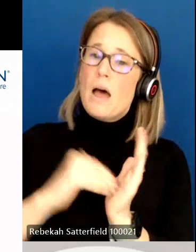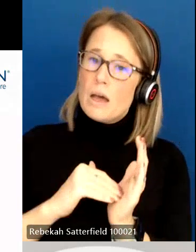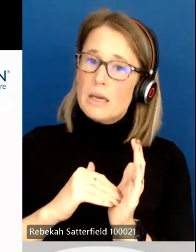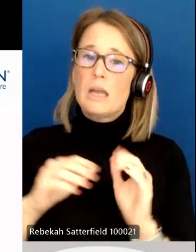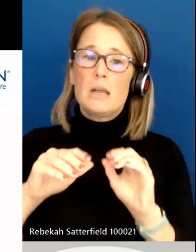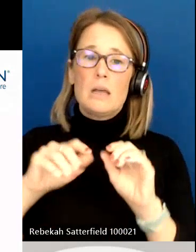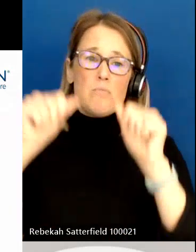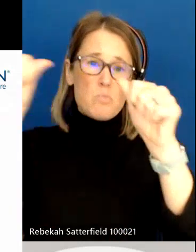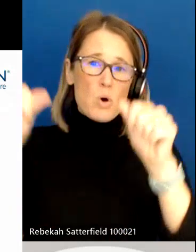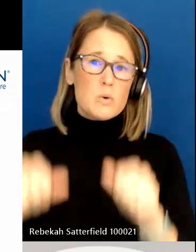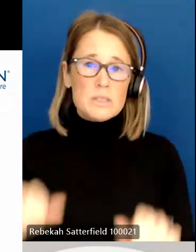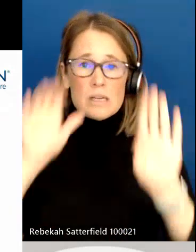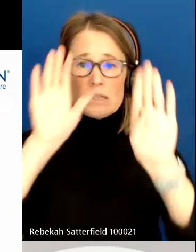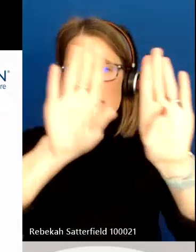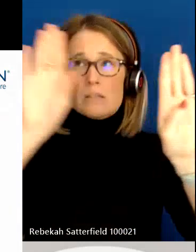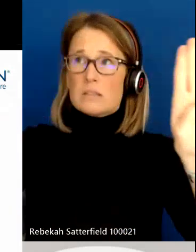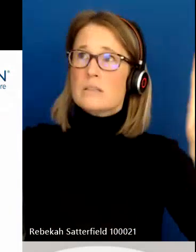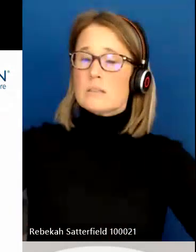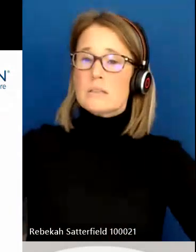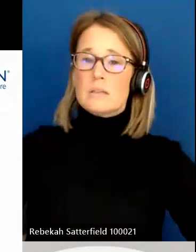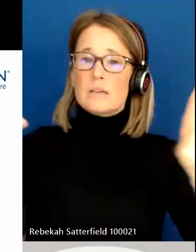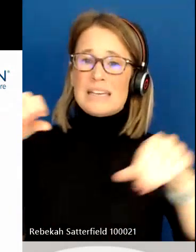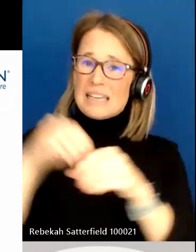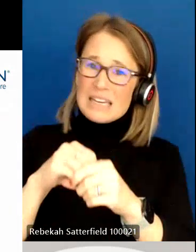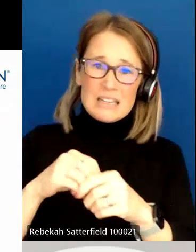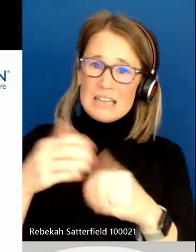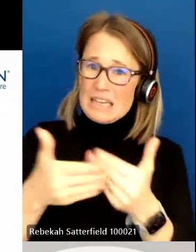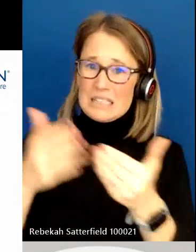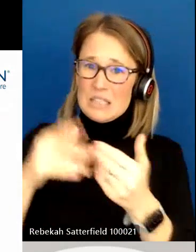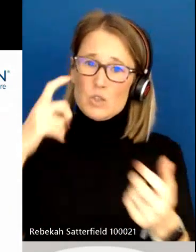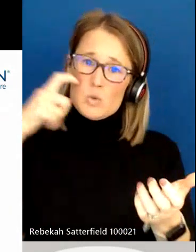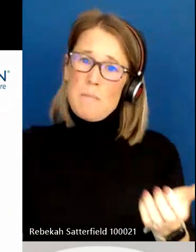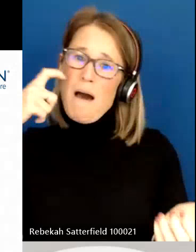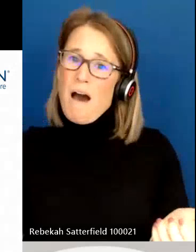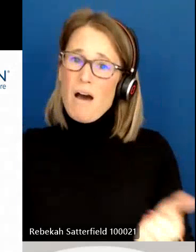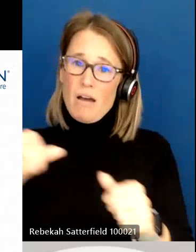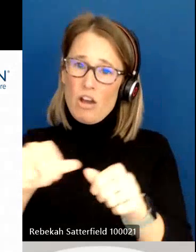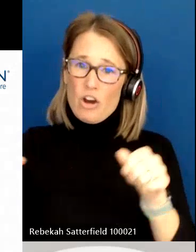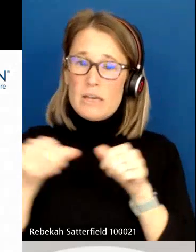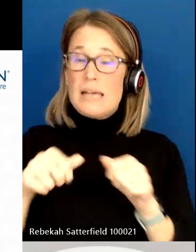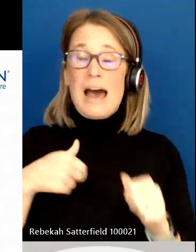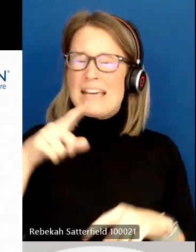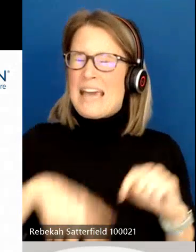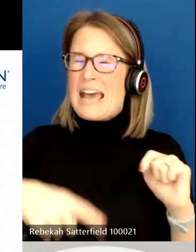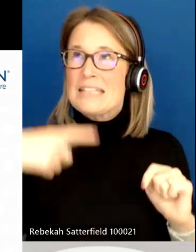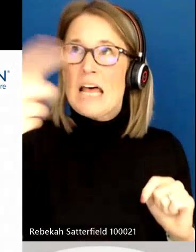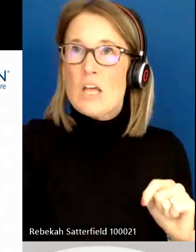prominent areas what does this mean I cannot begin to tell you how much I detested having to have